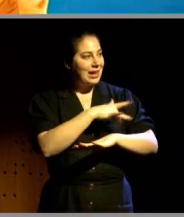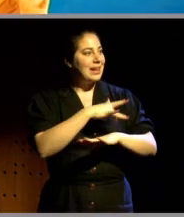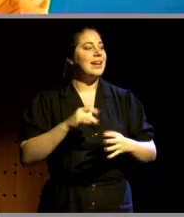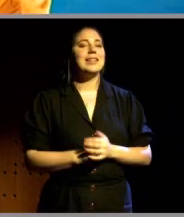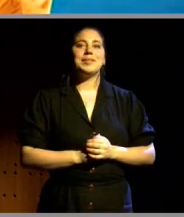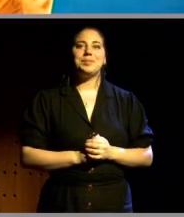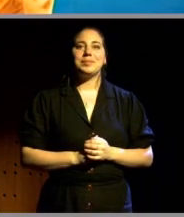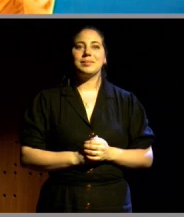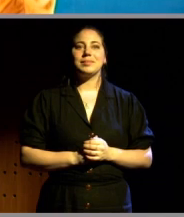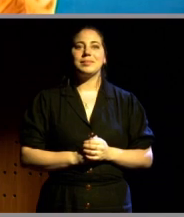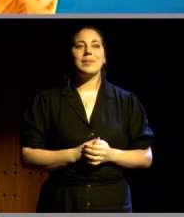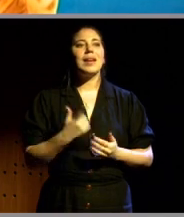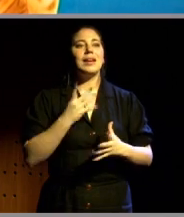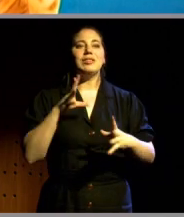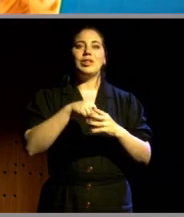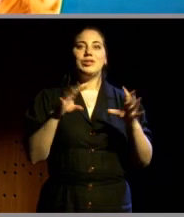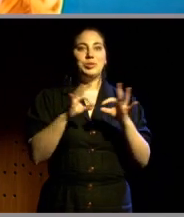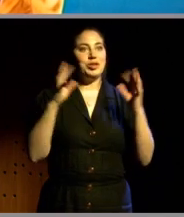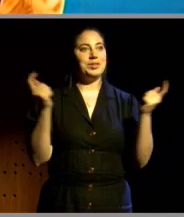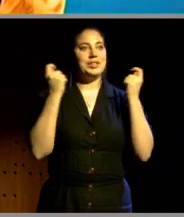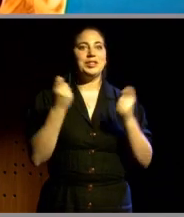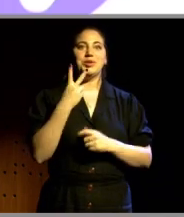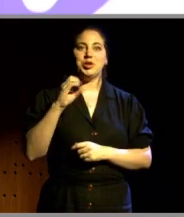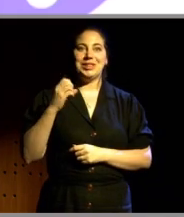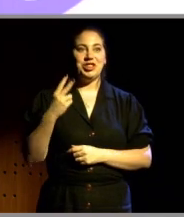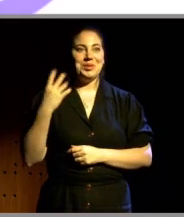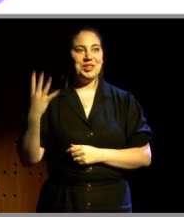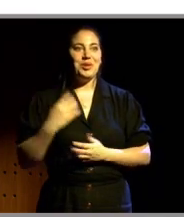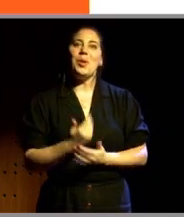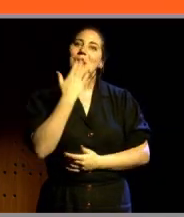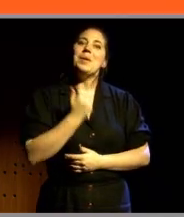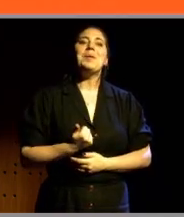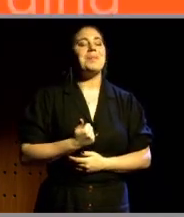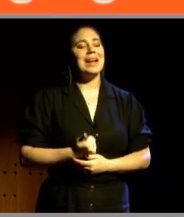with Blackdance as part of Brisbane Festival 2024. Please join us in congratulating